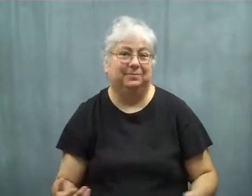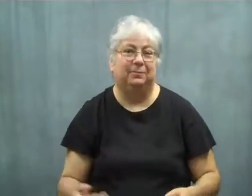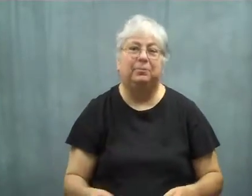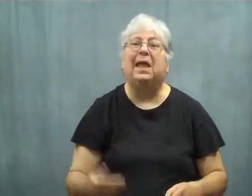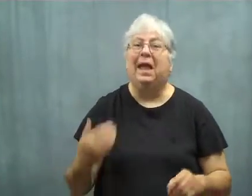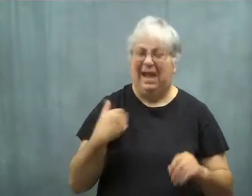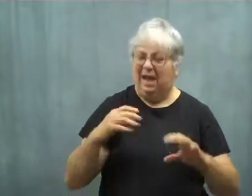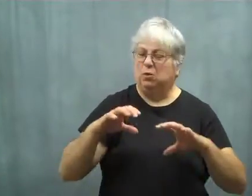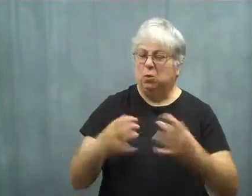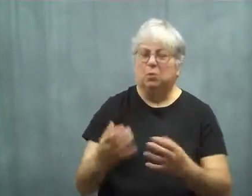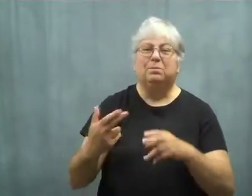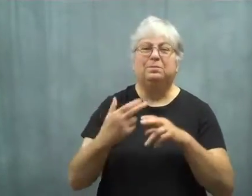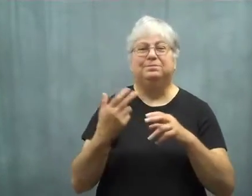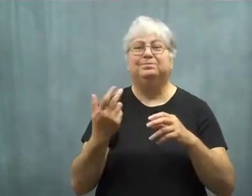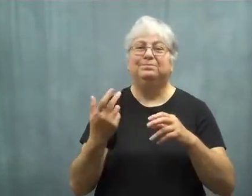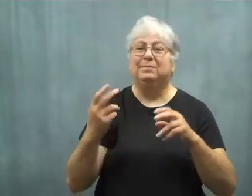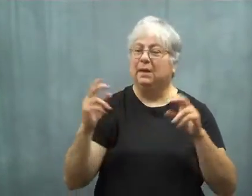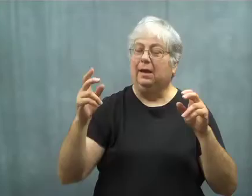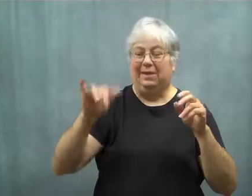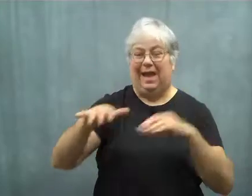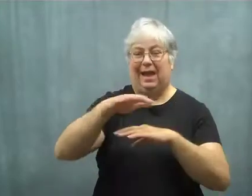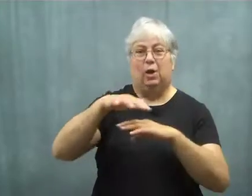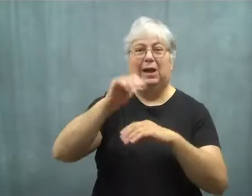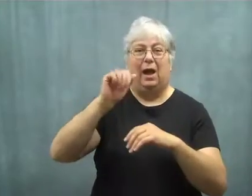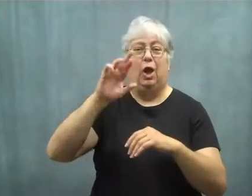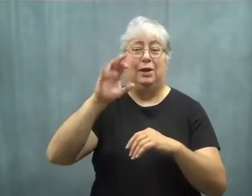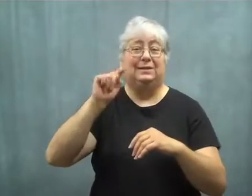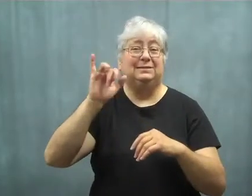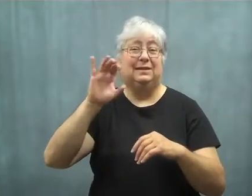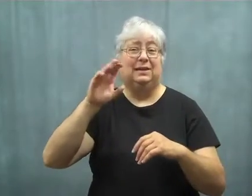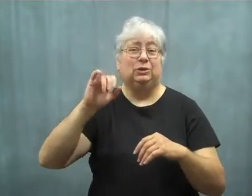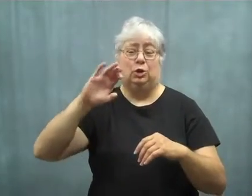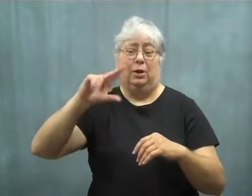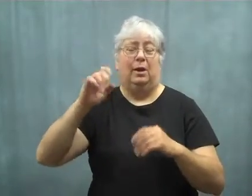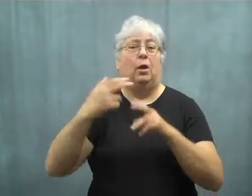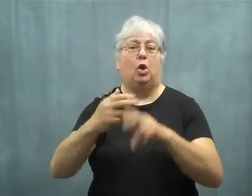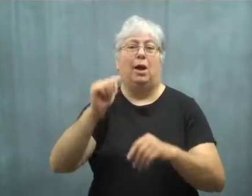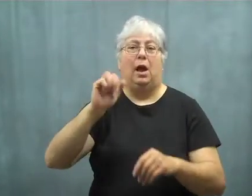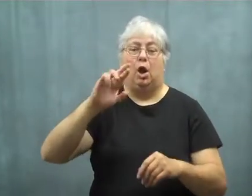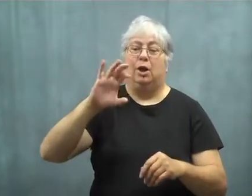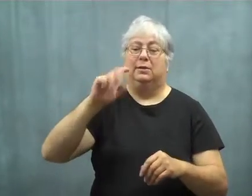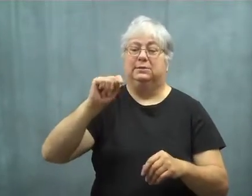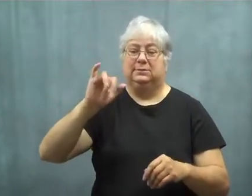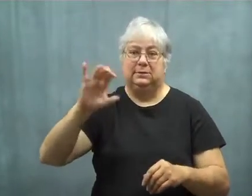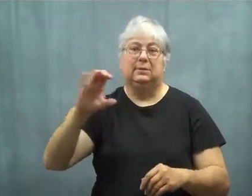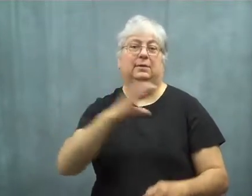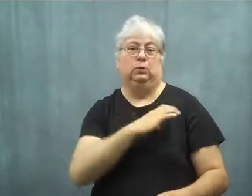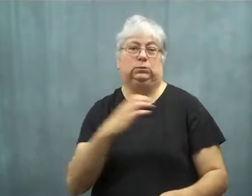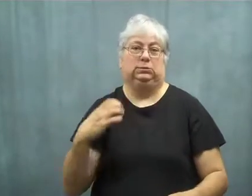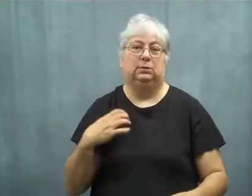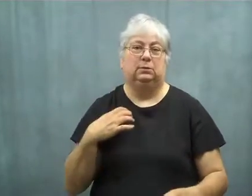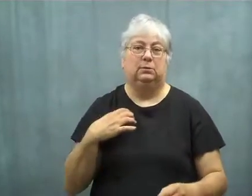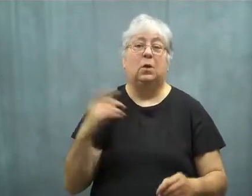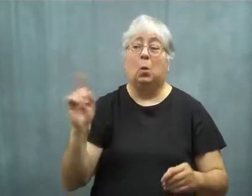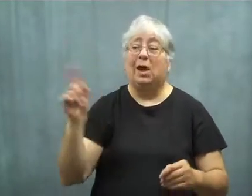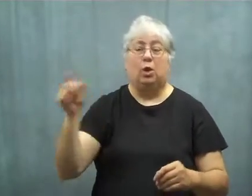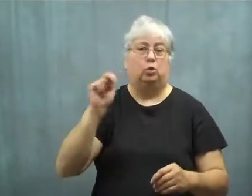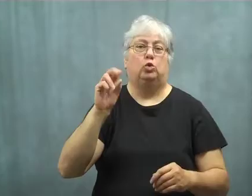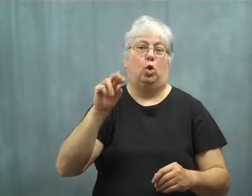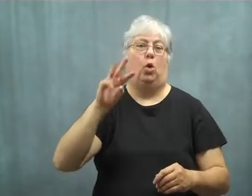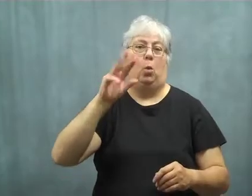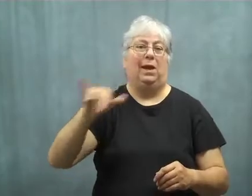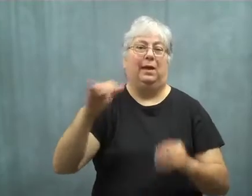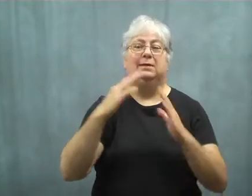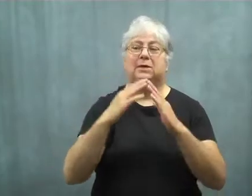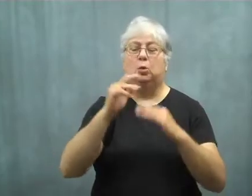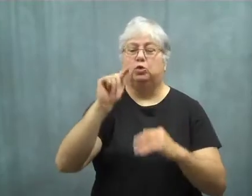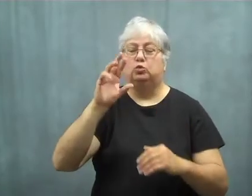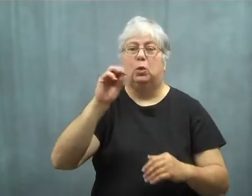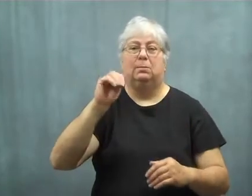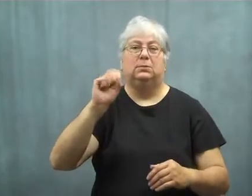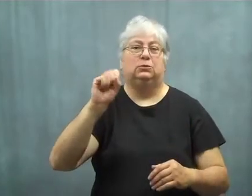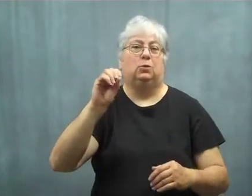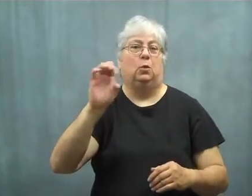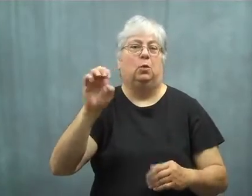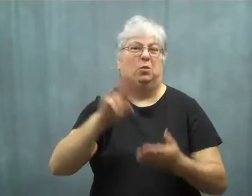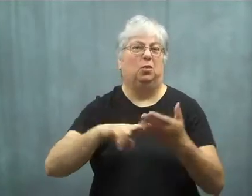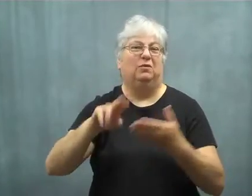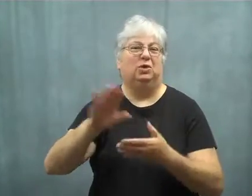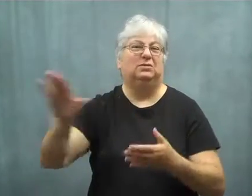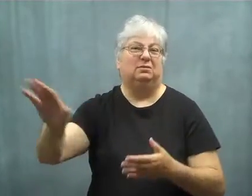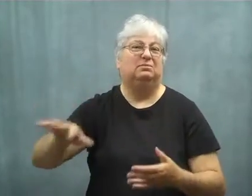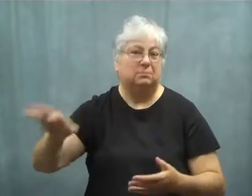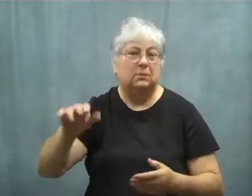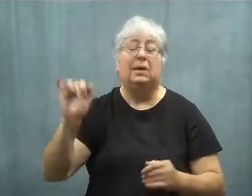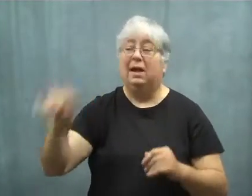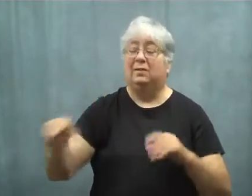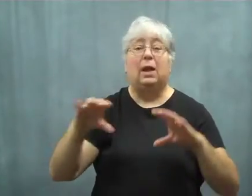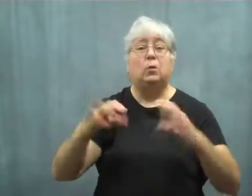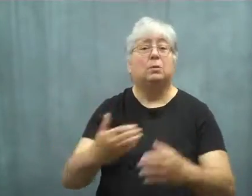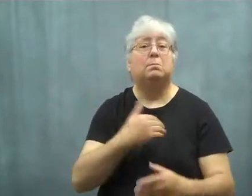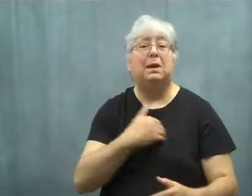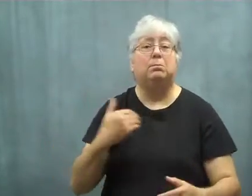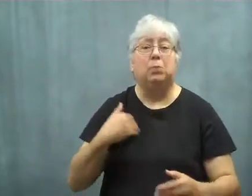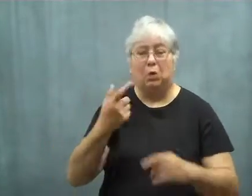In the Arctic Circle, there is a group called the Arctic Council.